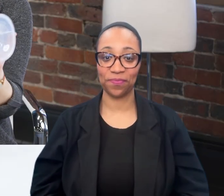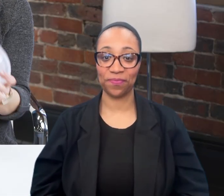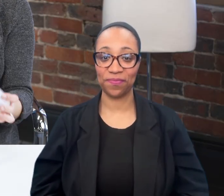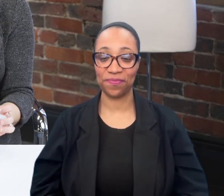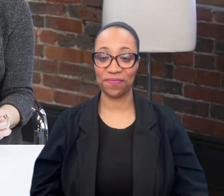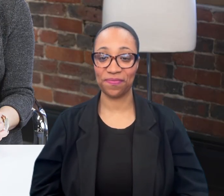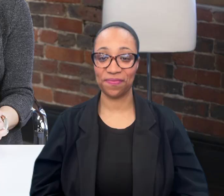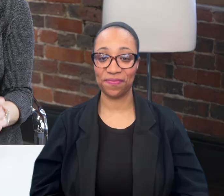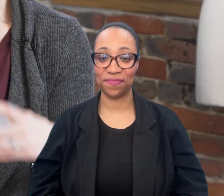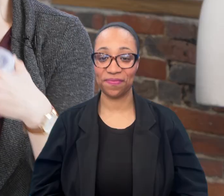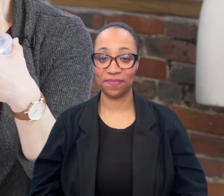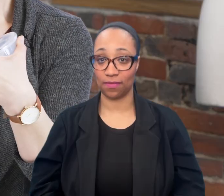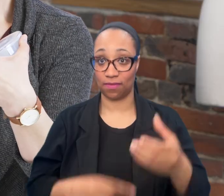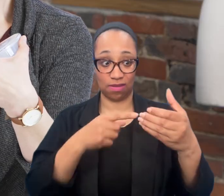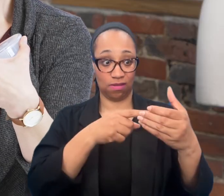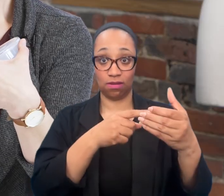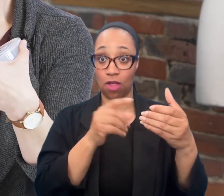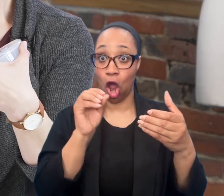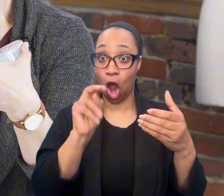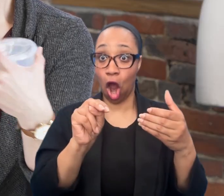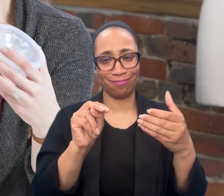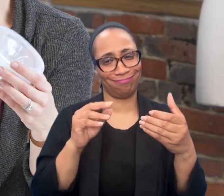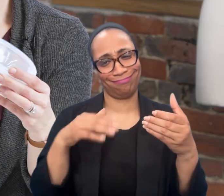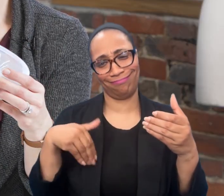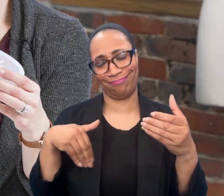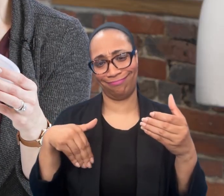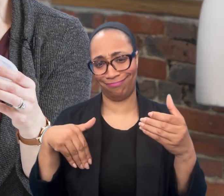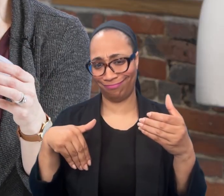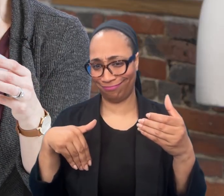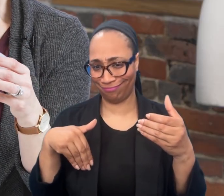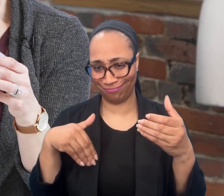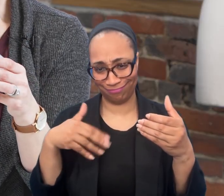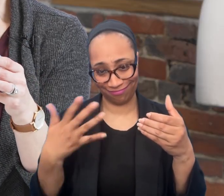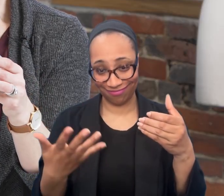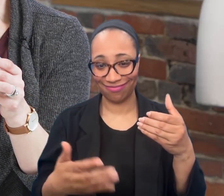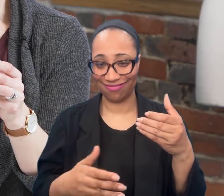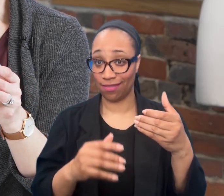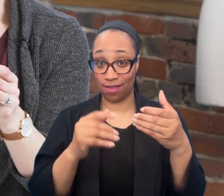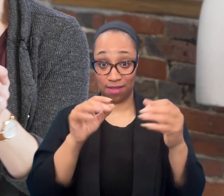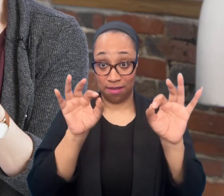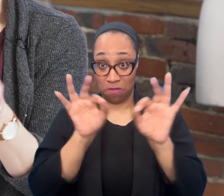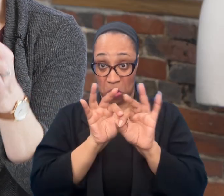the collection kit and so that charging port is on the back here so when you have it all together if